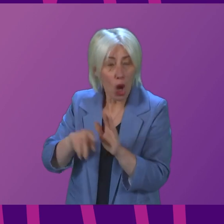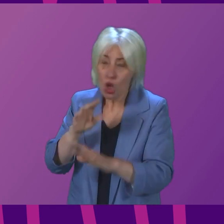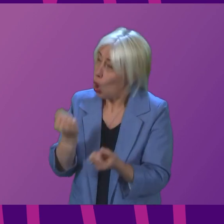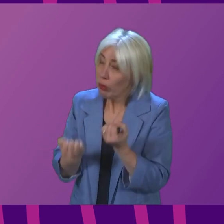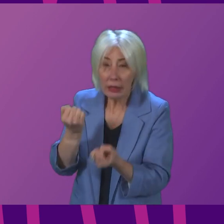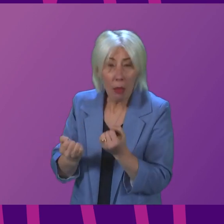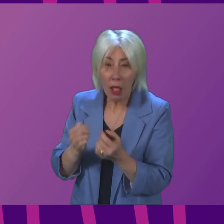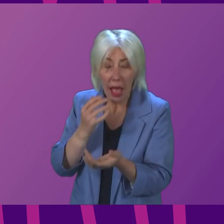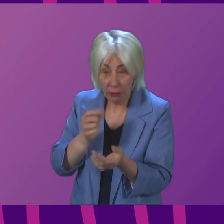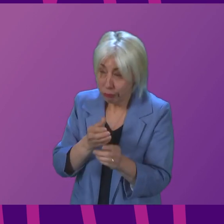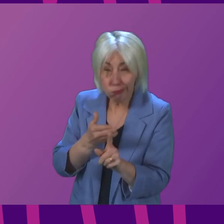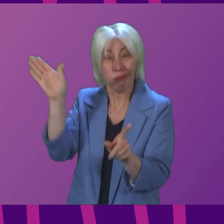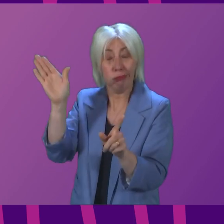irrational and that they cost lives?